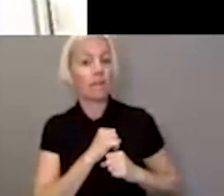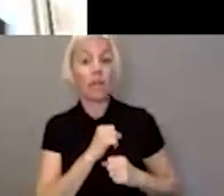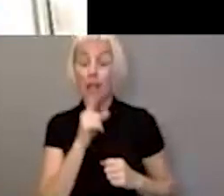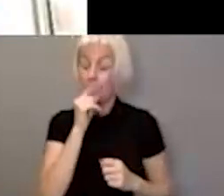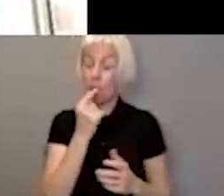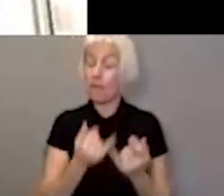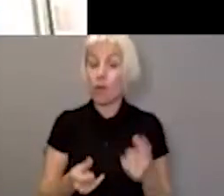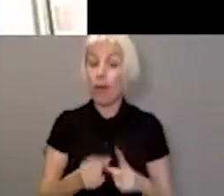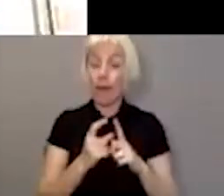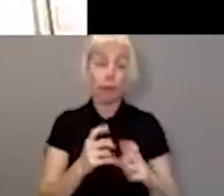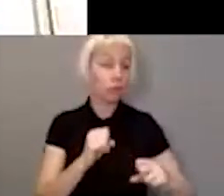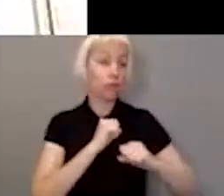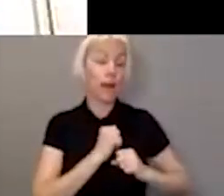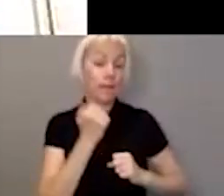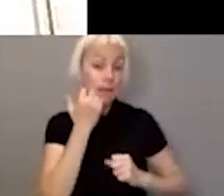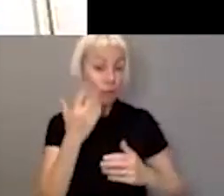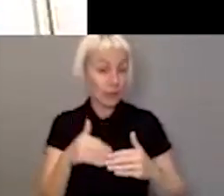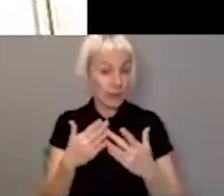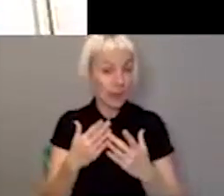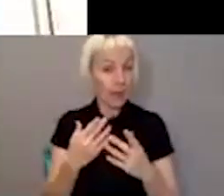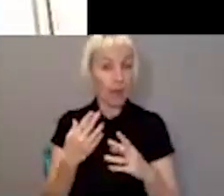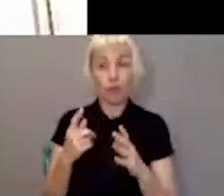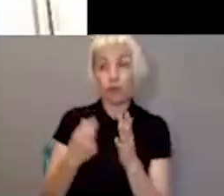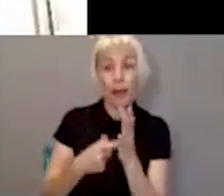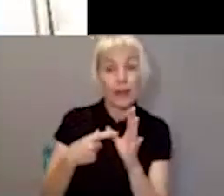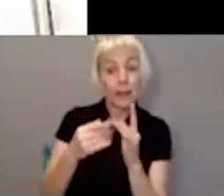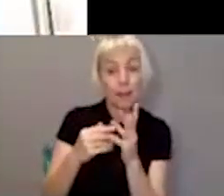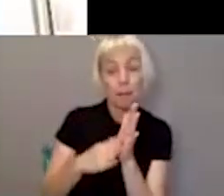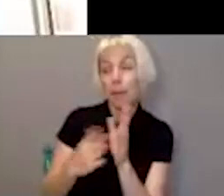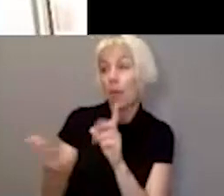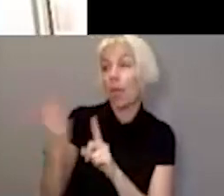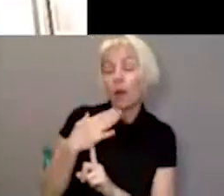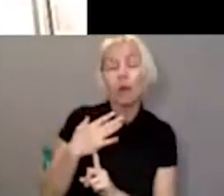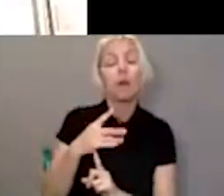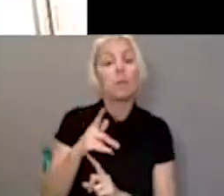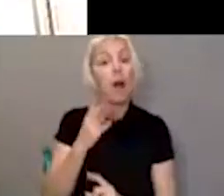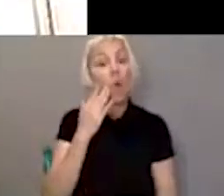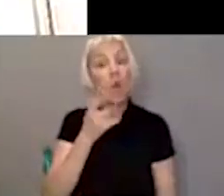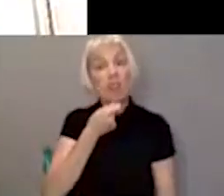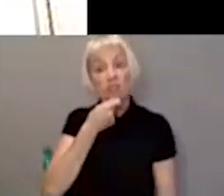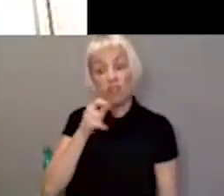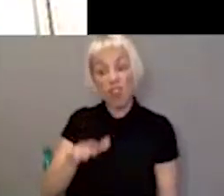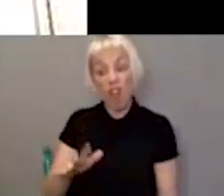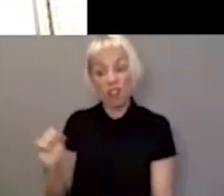there's another level that you raise to. And I often try and find the spot that might make